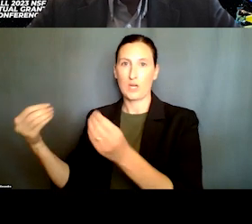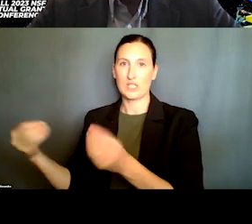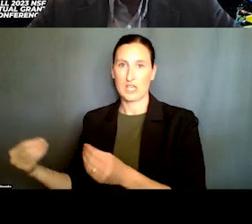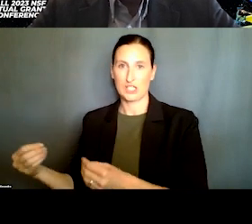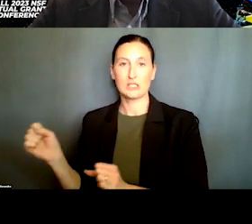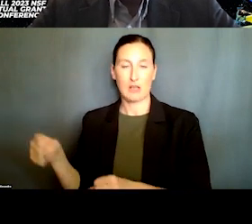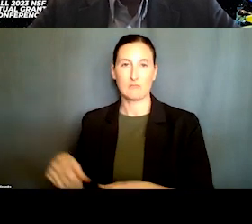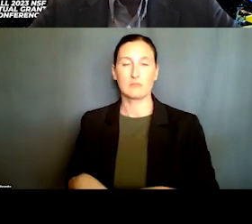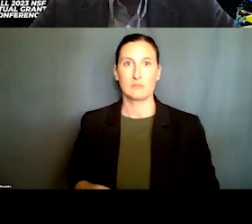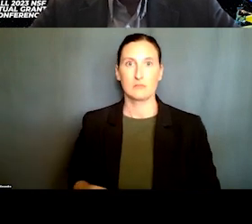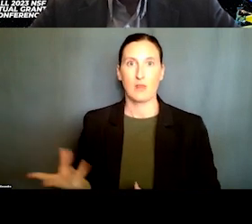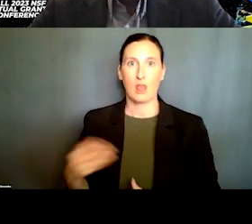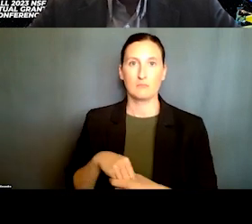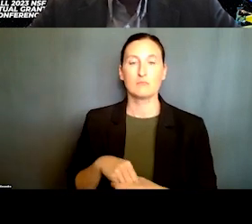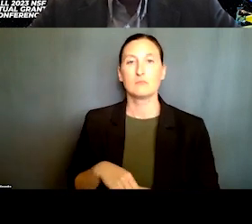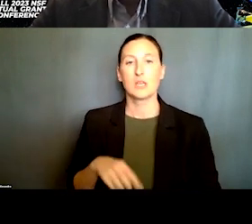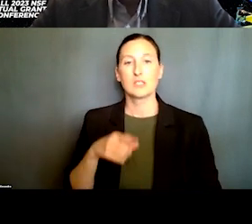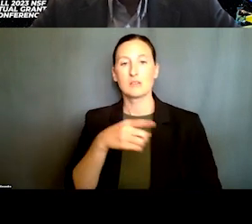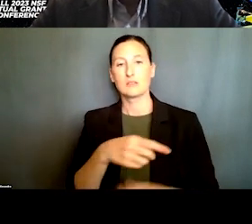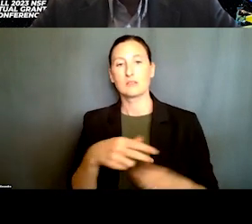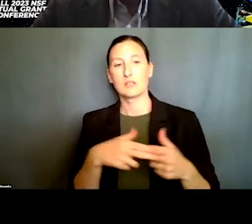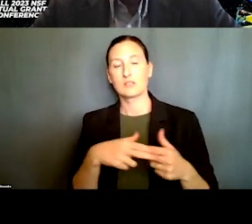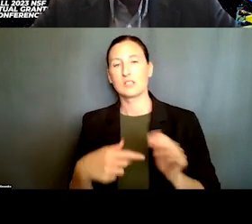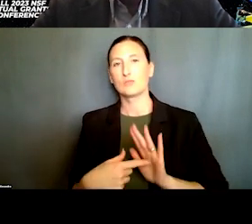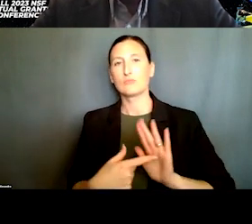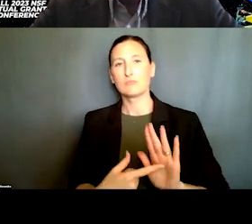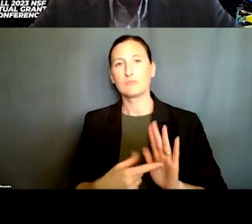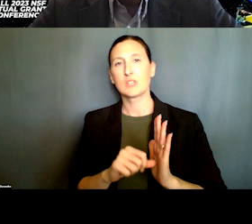This is just a cover slide to emphasize that